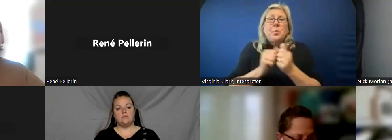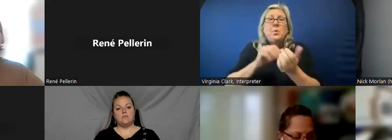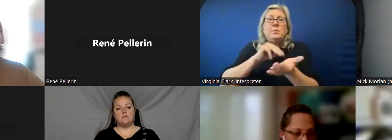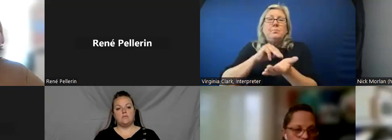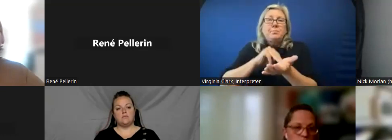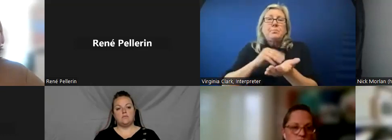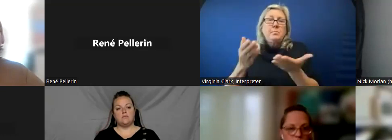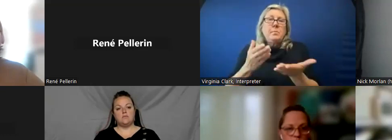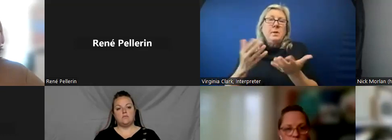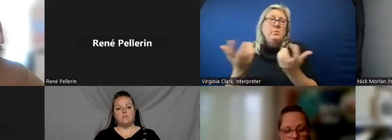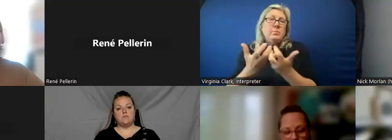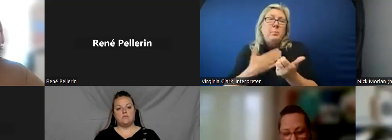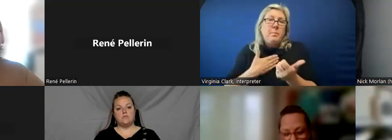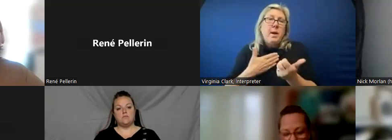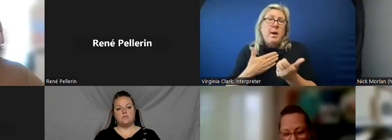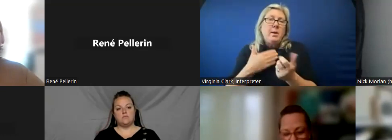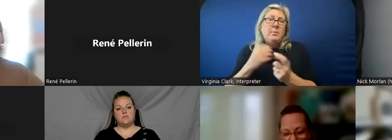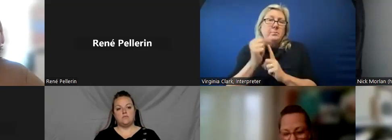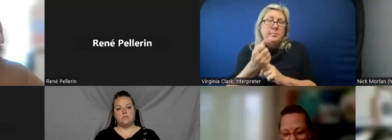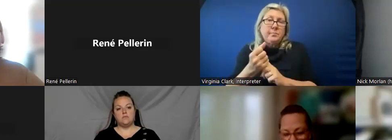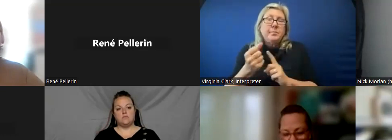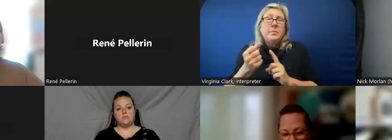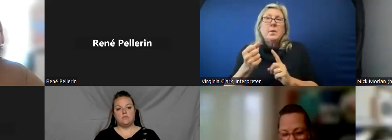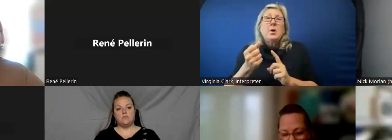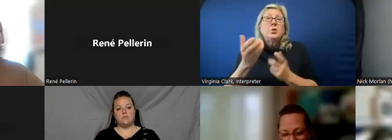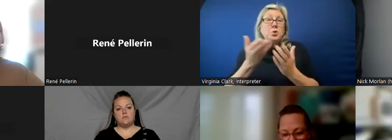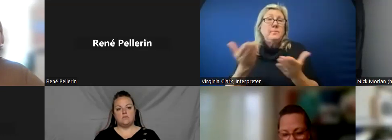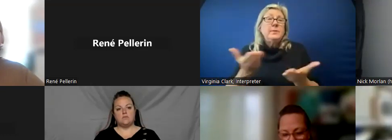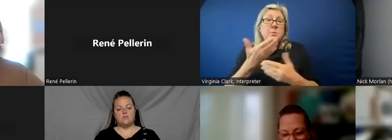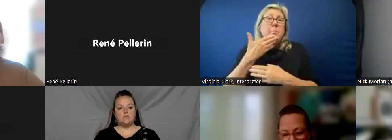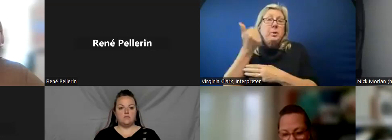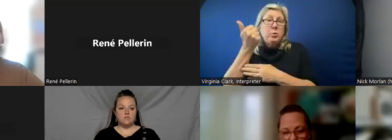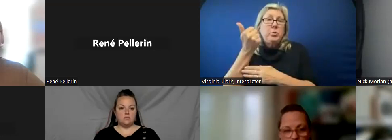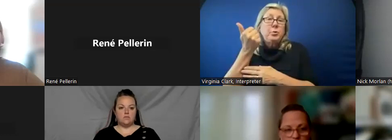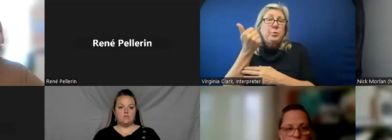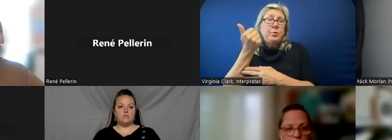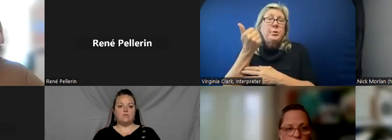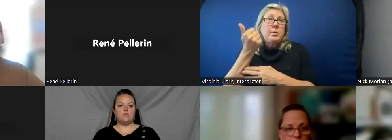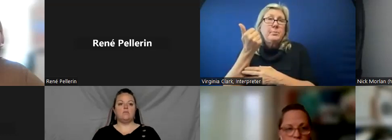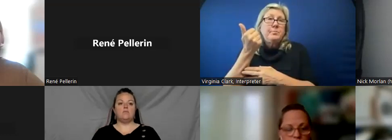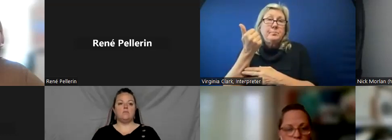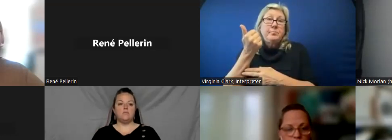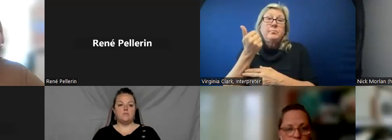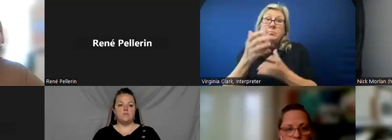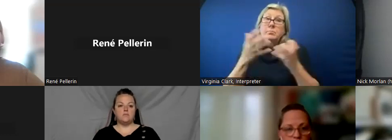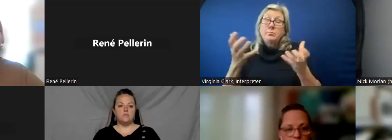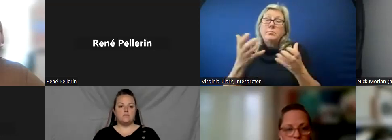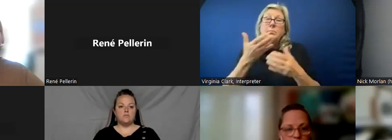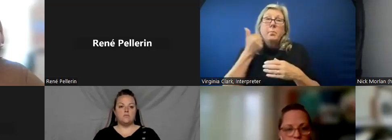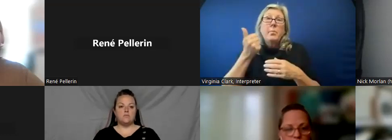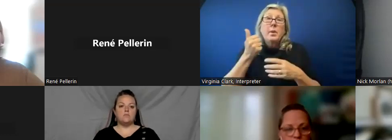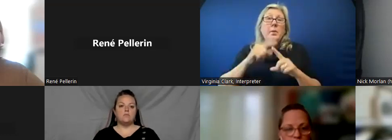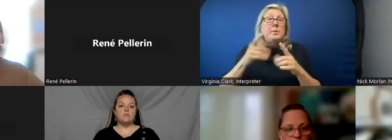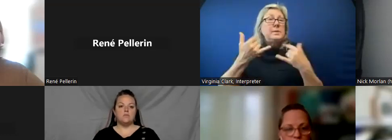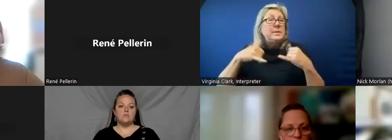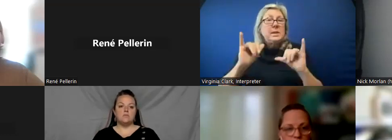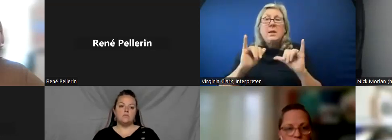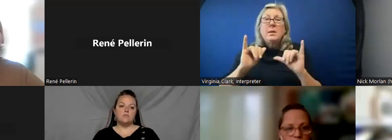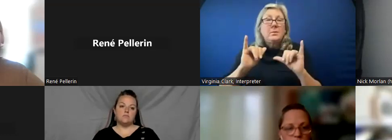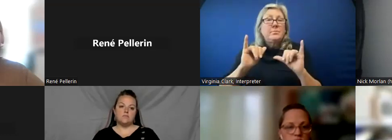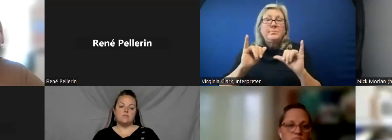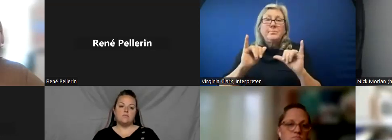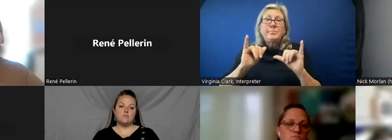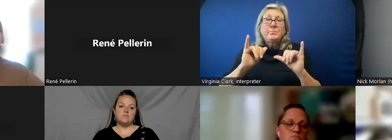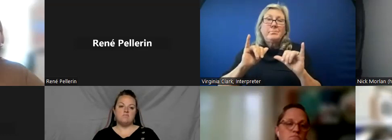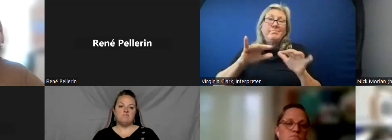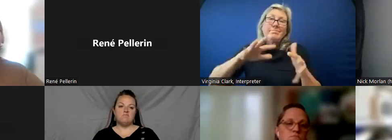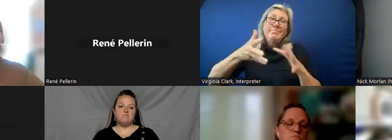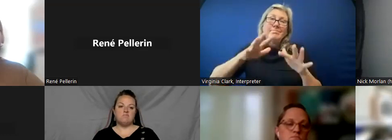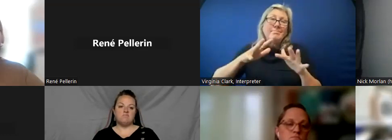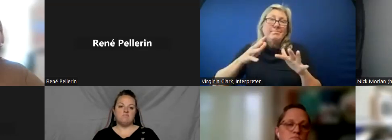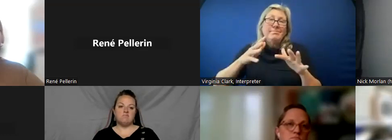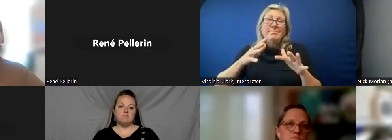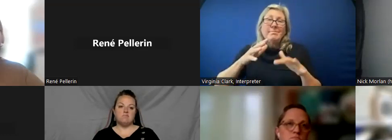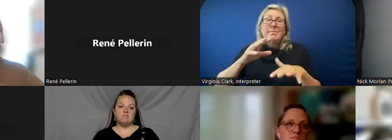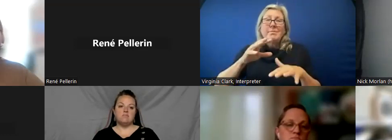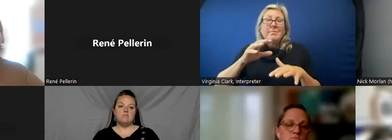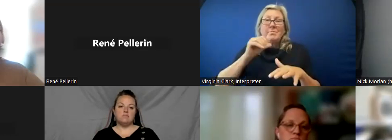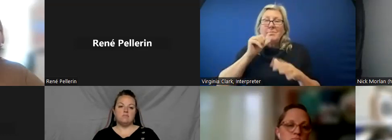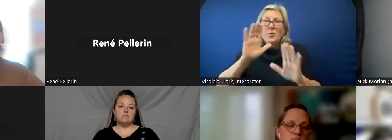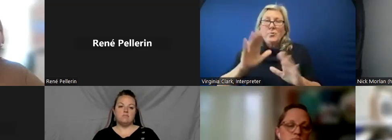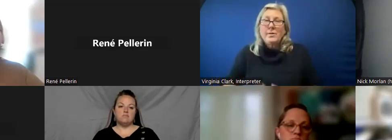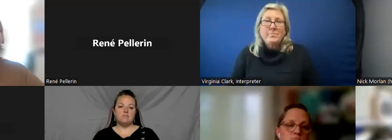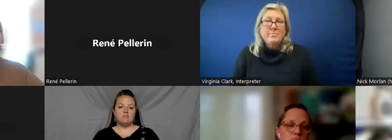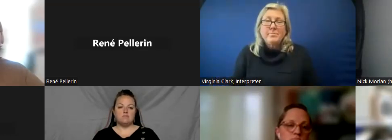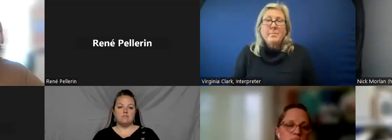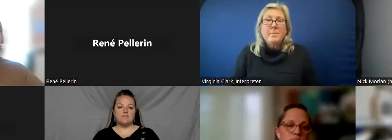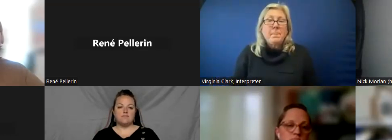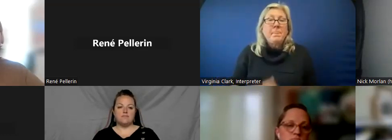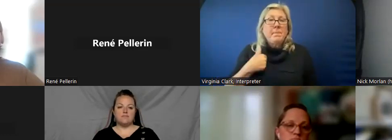And the services have been better, significantly, but still, I would say mediocre. And I'm somebody